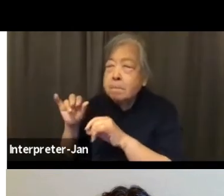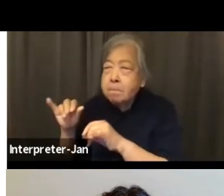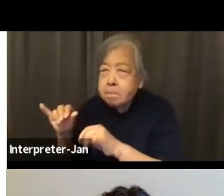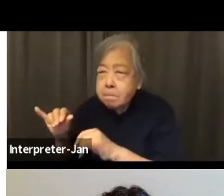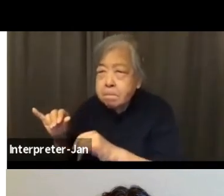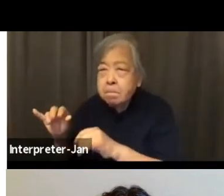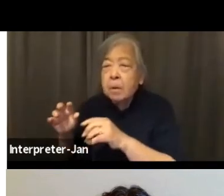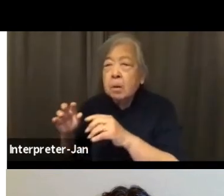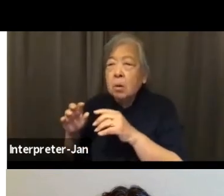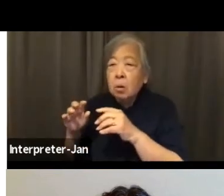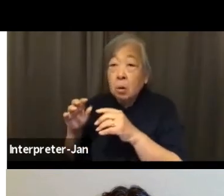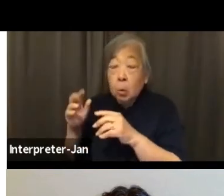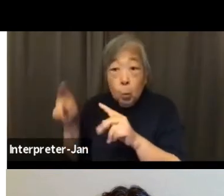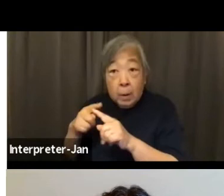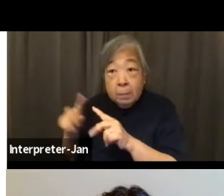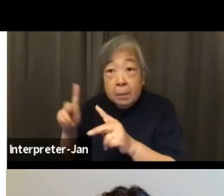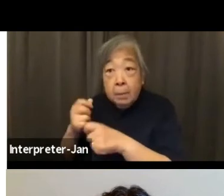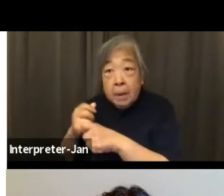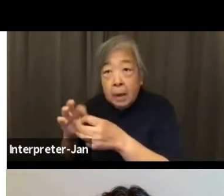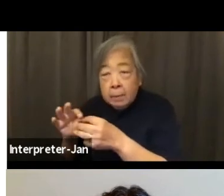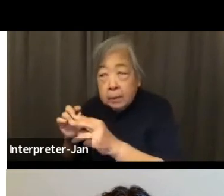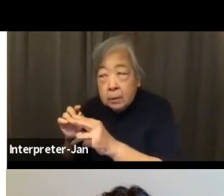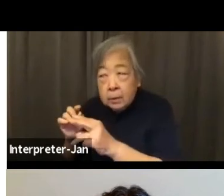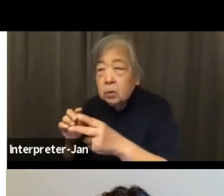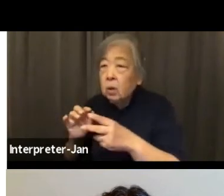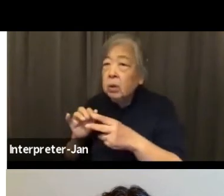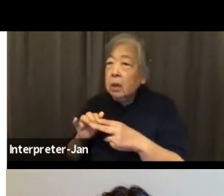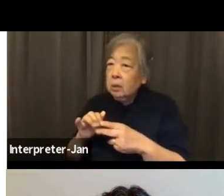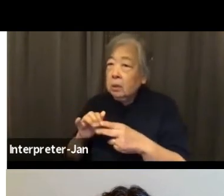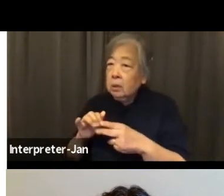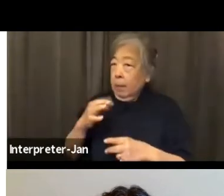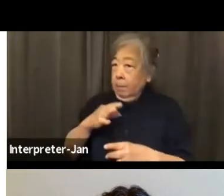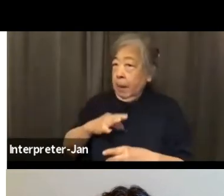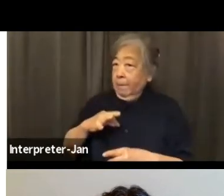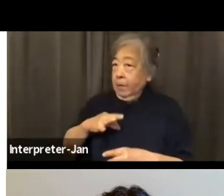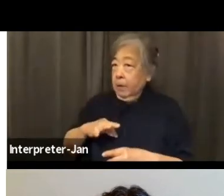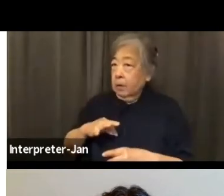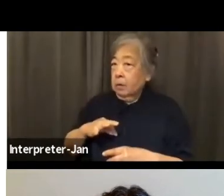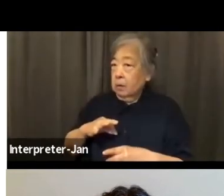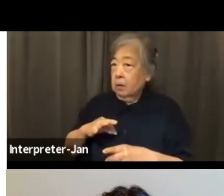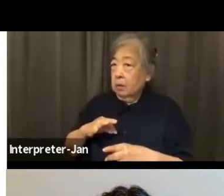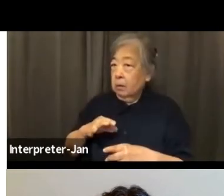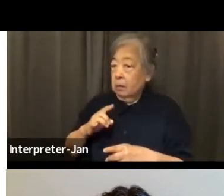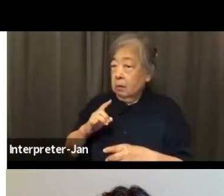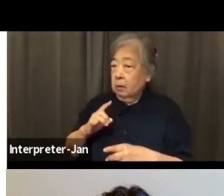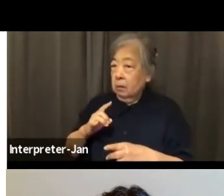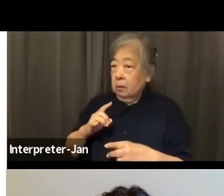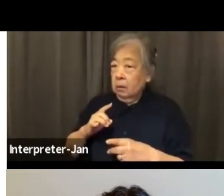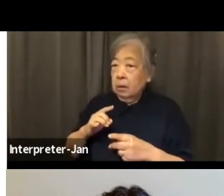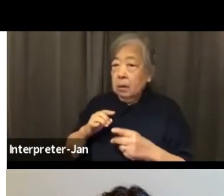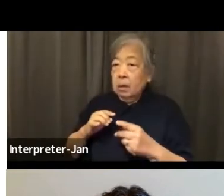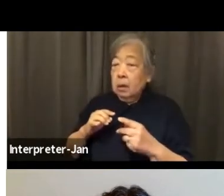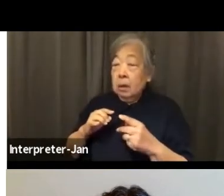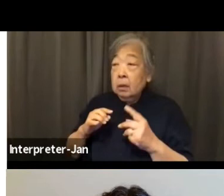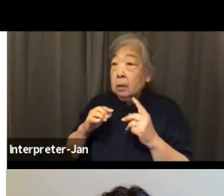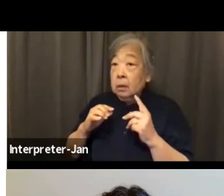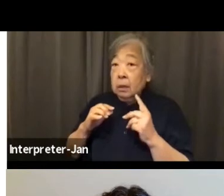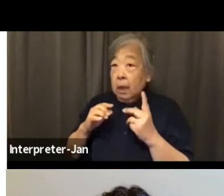people make, so that's another benefit, you know, in terms of not just for everybody in ways you don't realize.